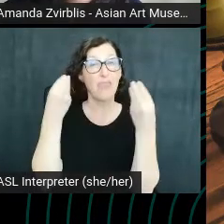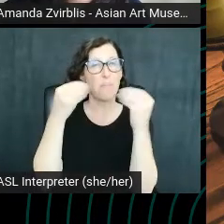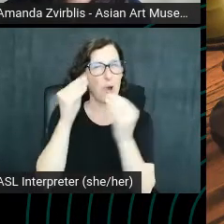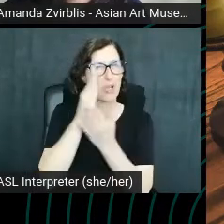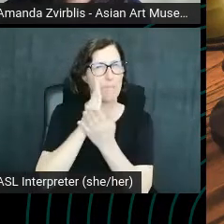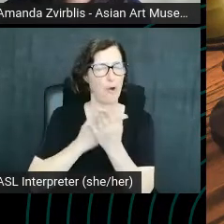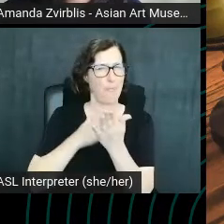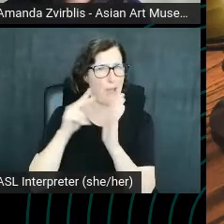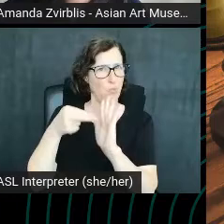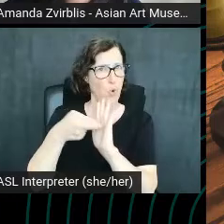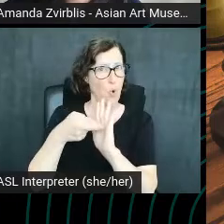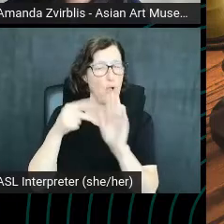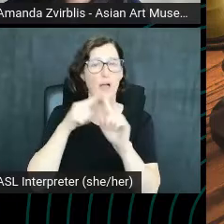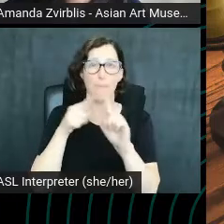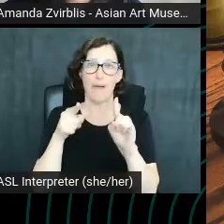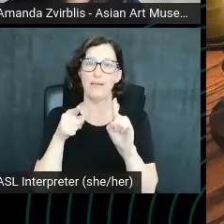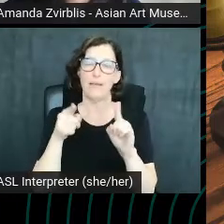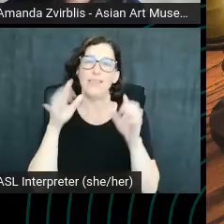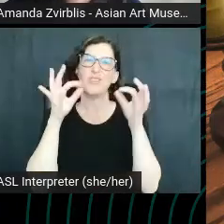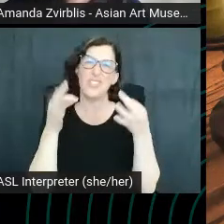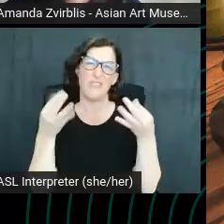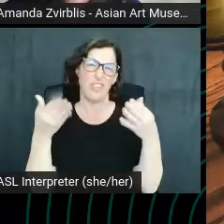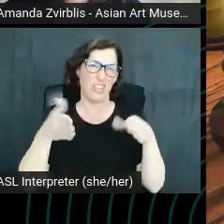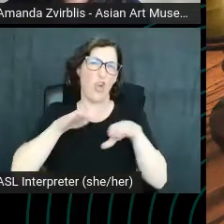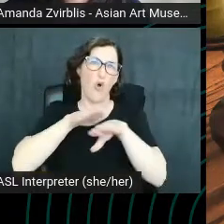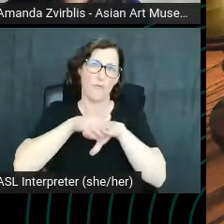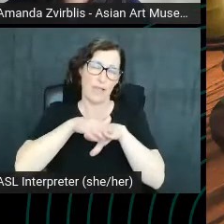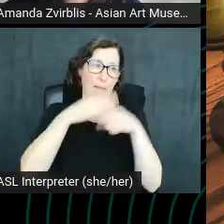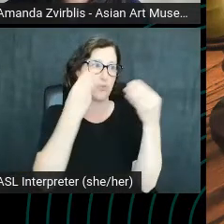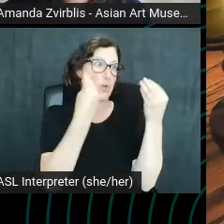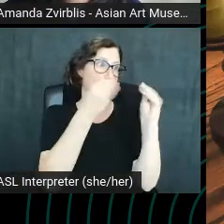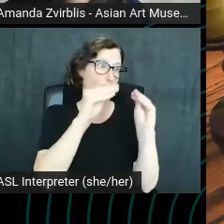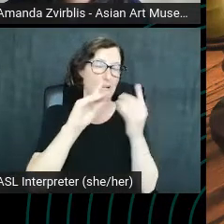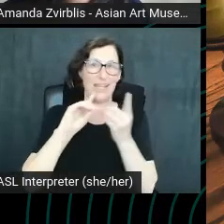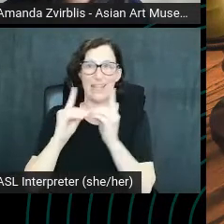but, of course, there's overlap between marketing and digital engagement.